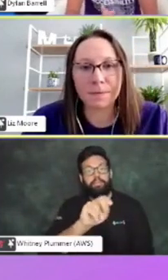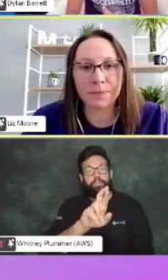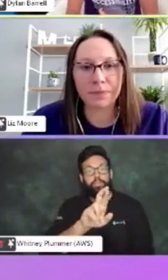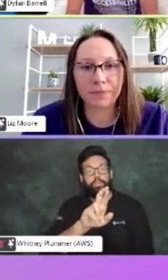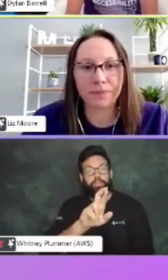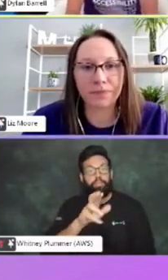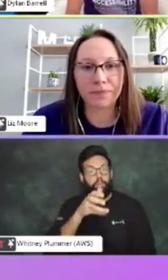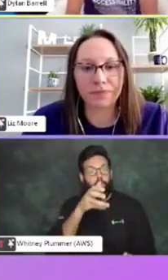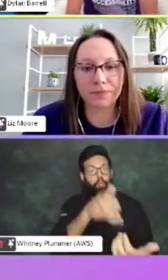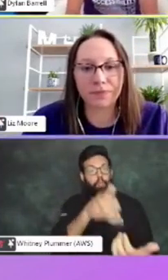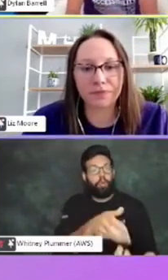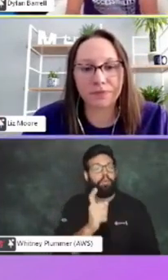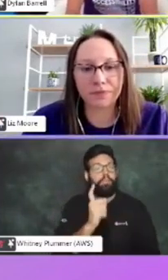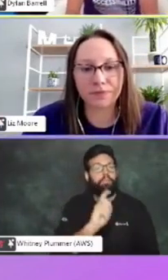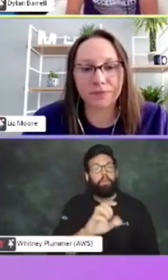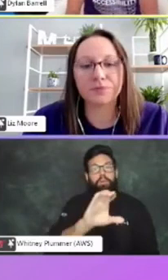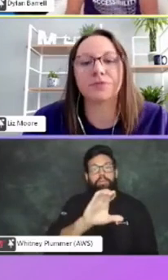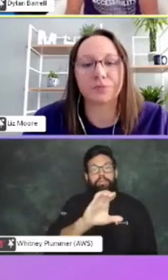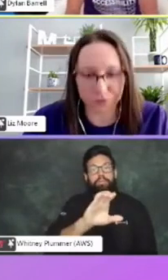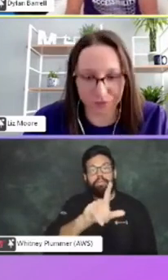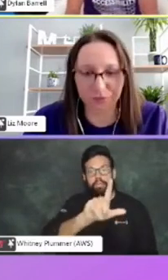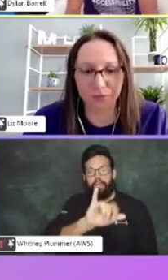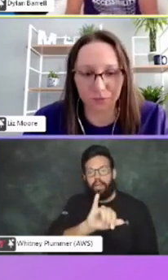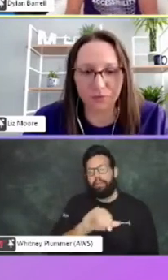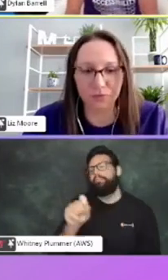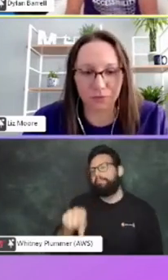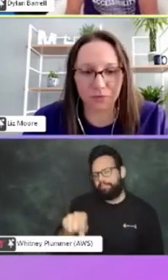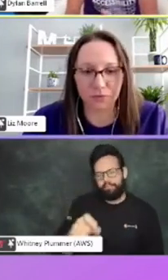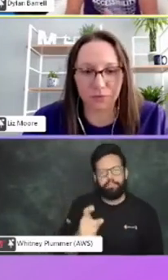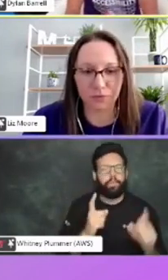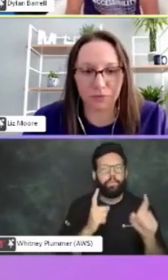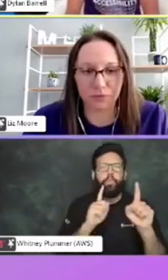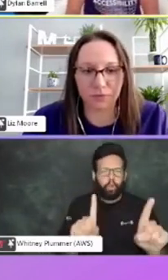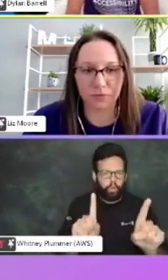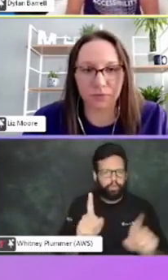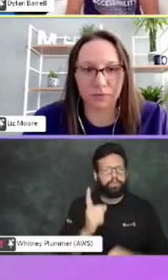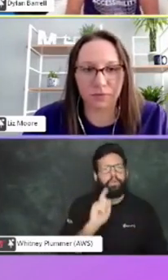The axe linter does work on the CLI if you get what's called the axe linter server.